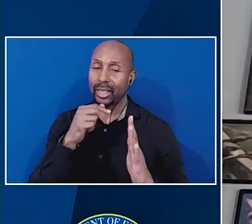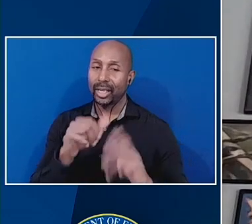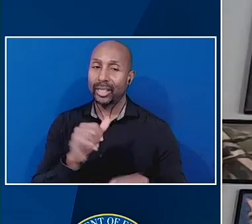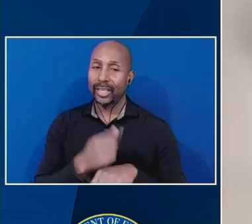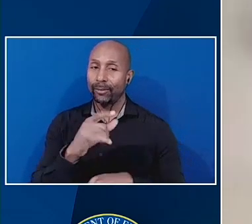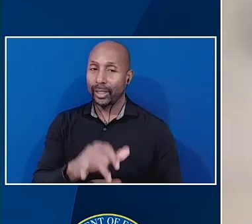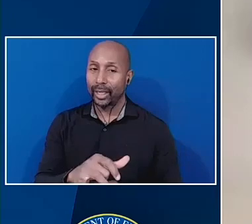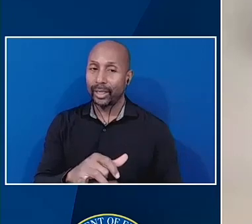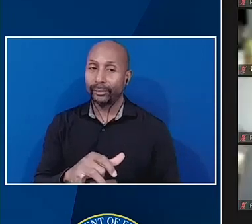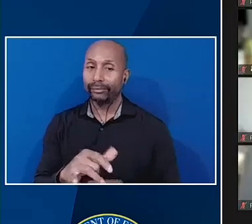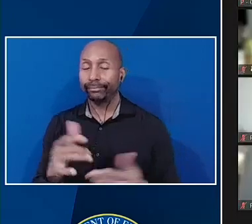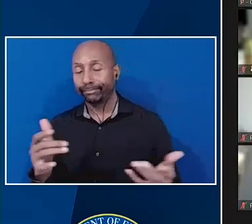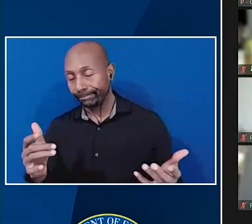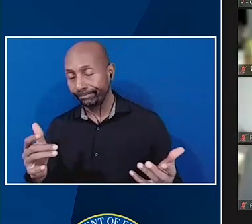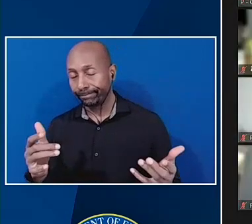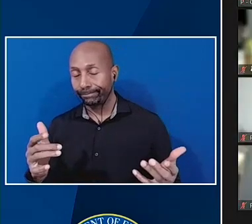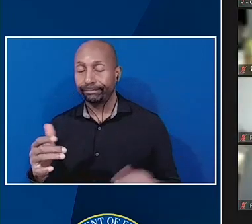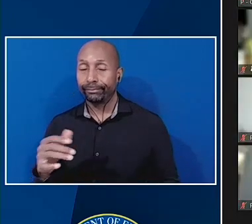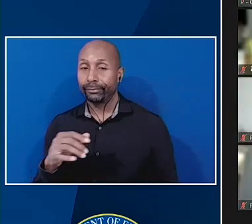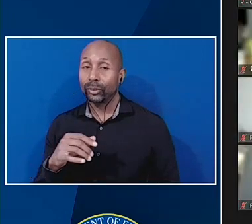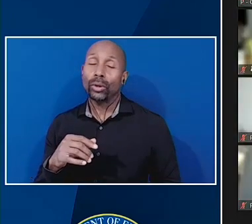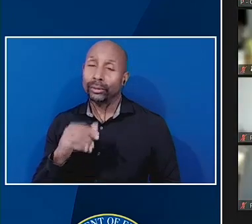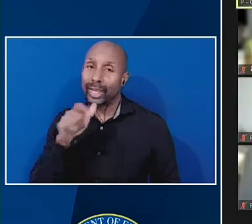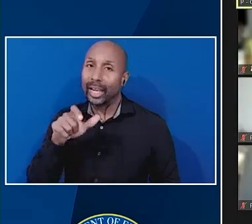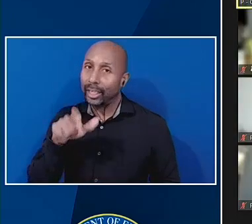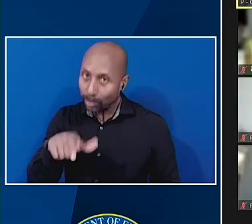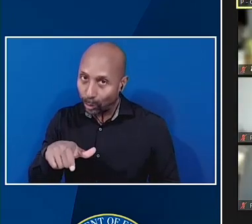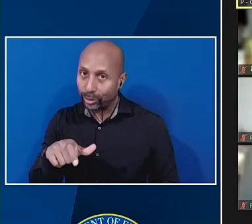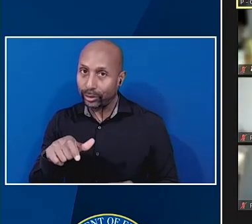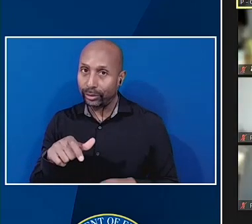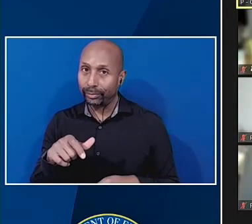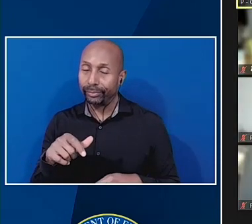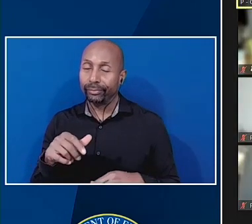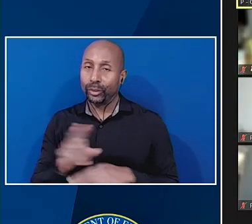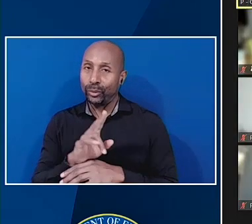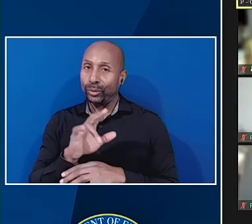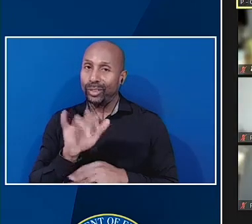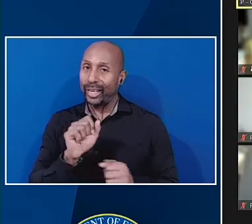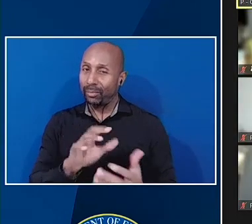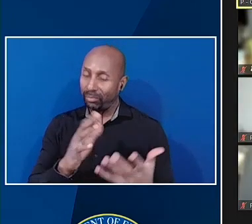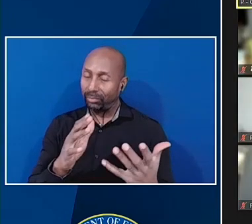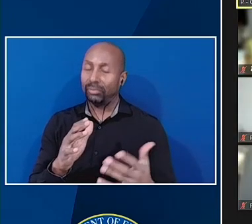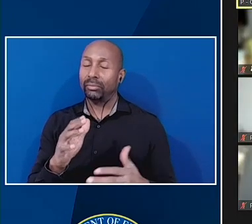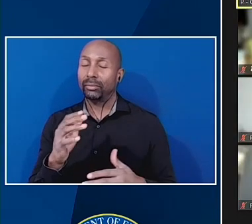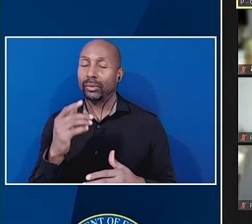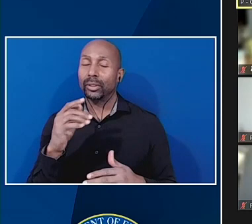Thank you. Carolyn? A couple of quick points I wanted to make. One is that I think it's actually very